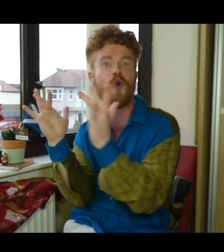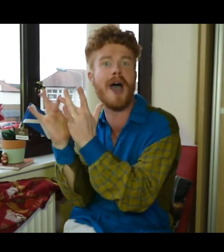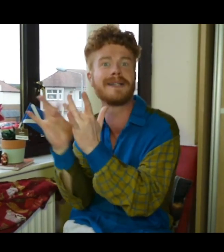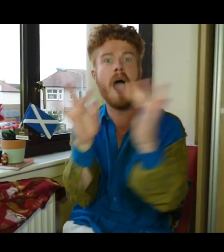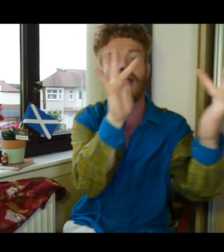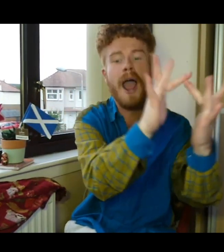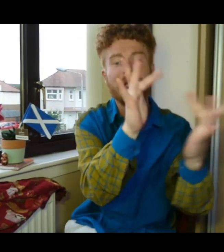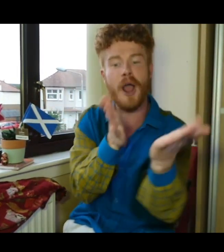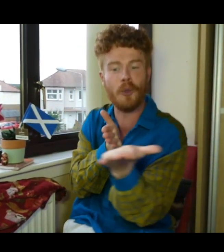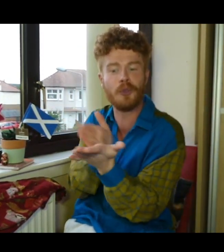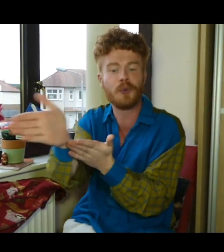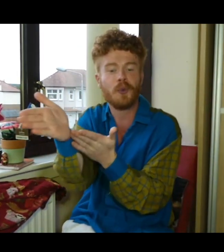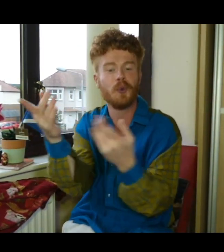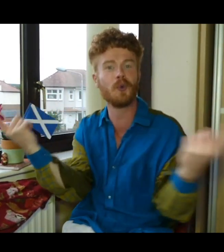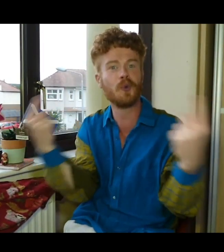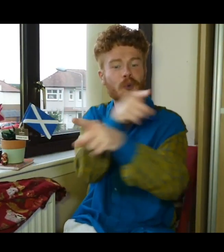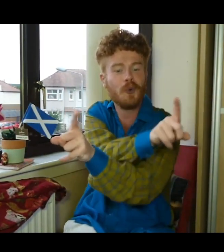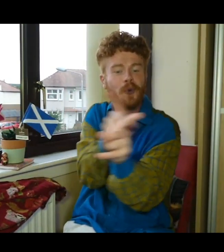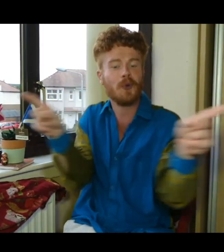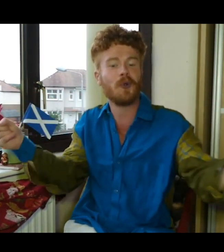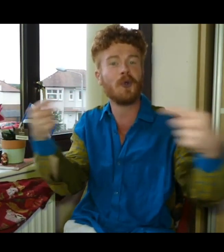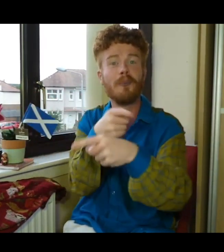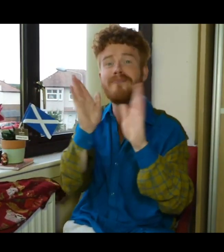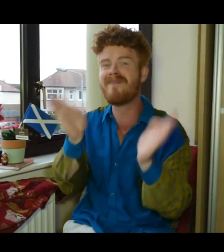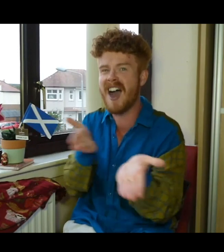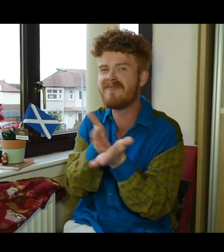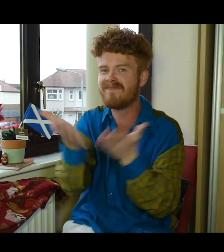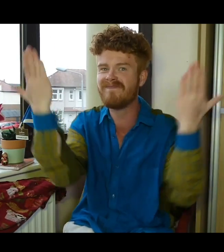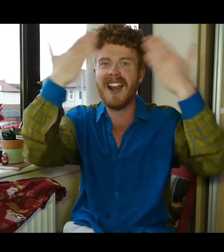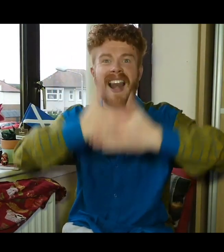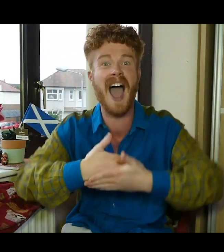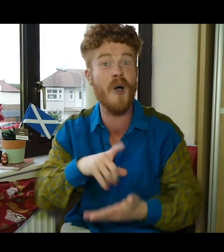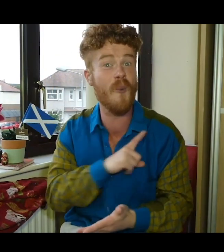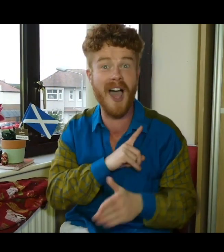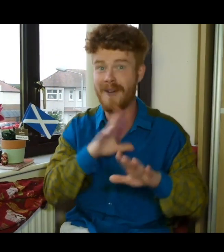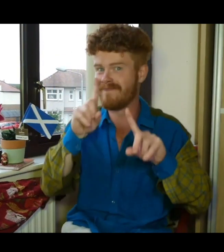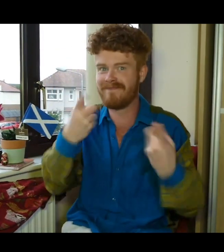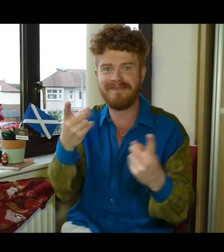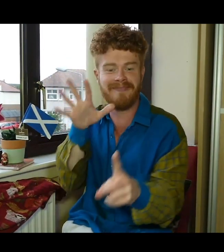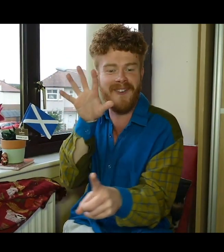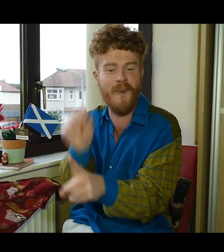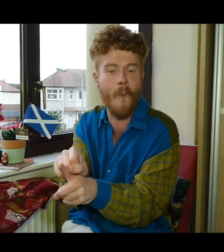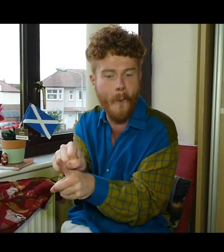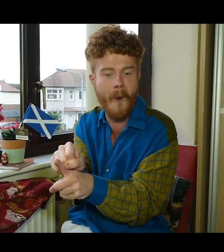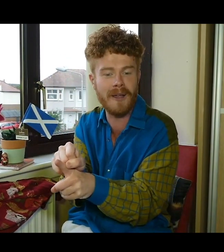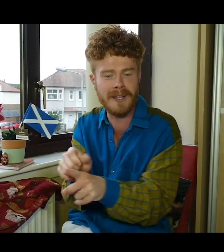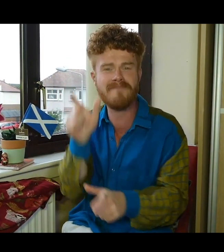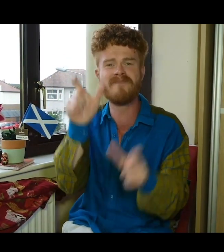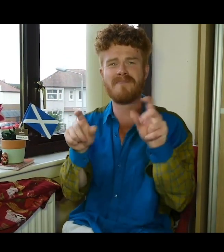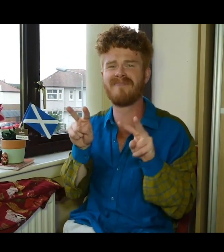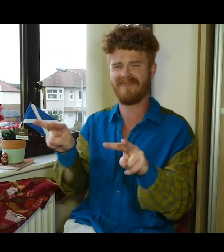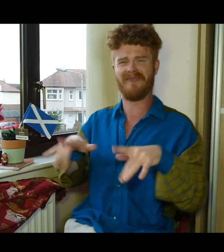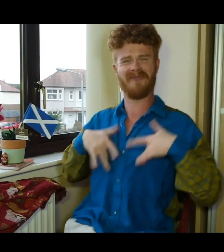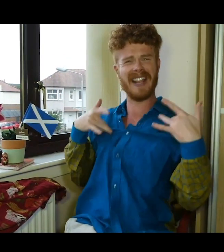when it was dark, so they wouldn't be caught. But some people said it was vandalism. My Auntie Heather reckons it was art.